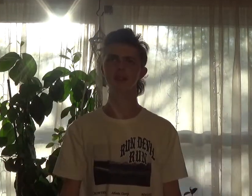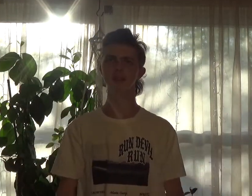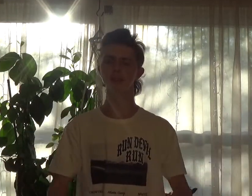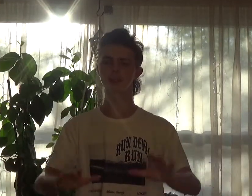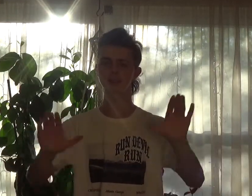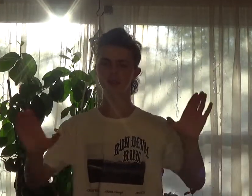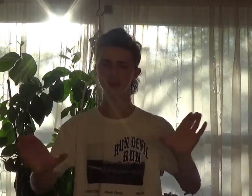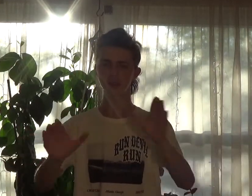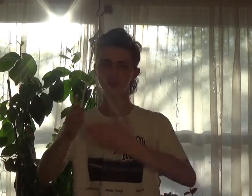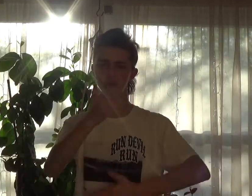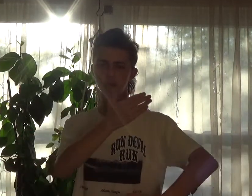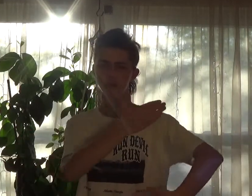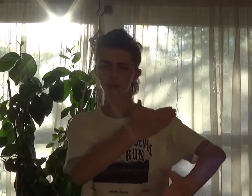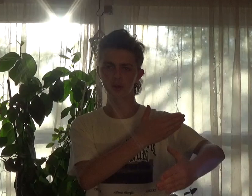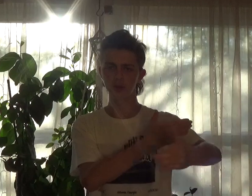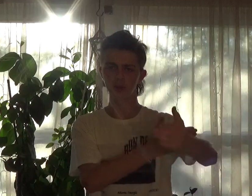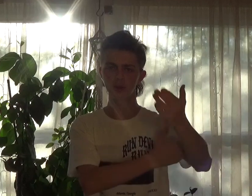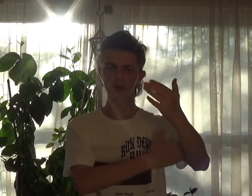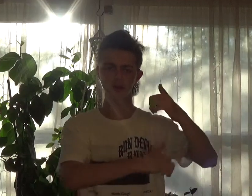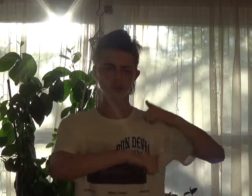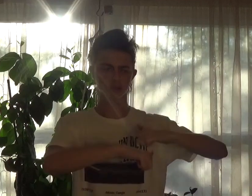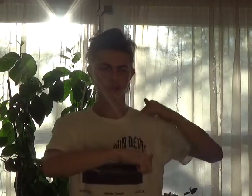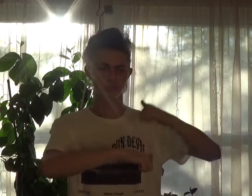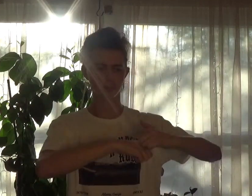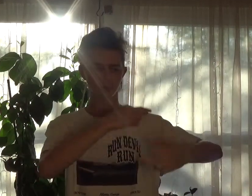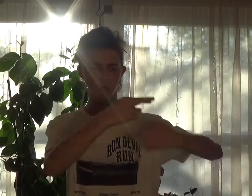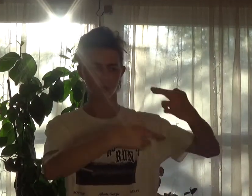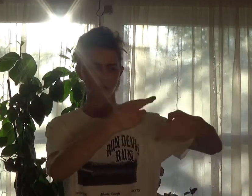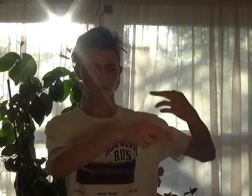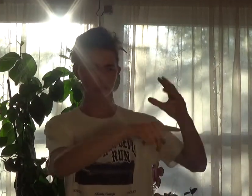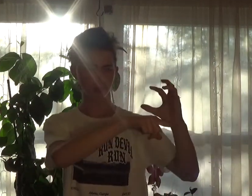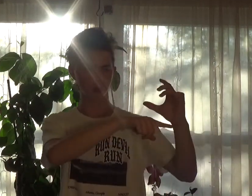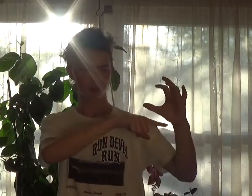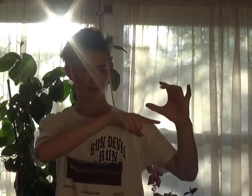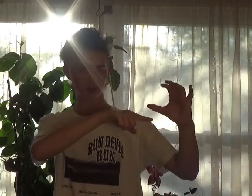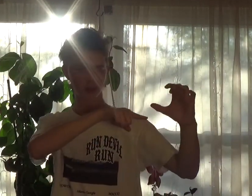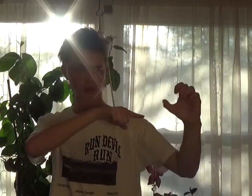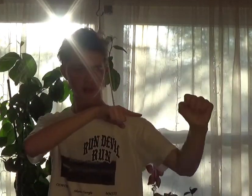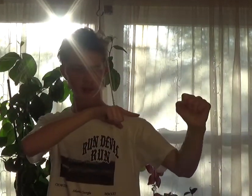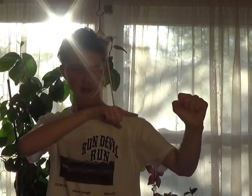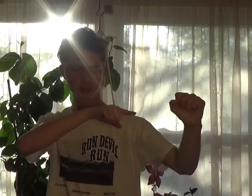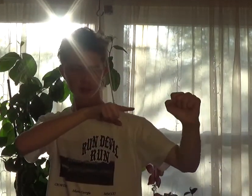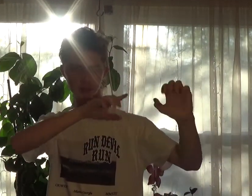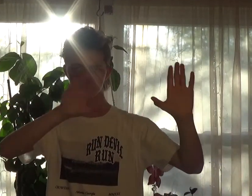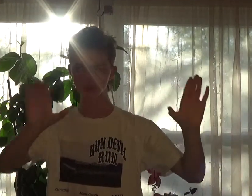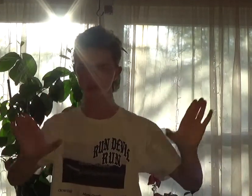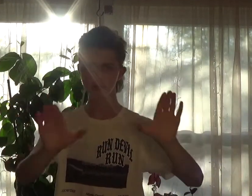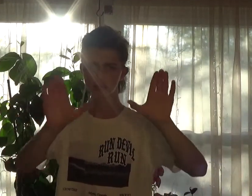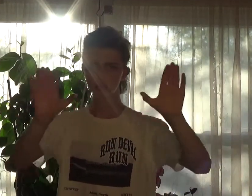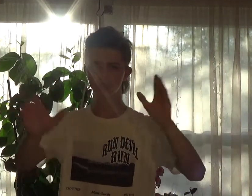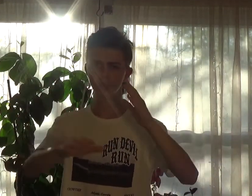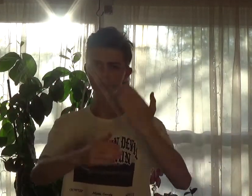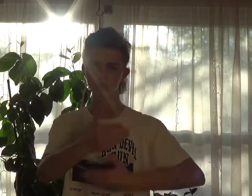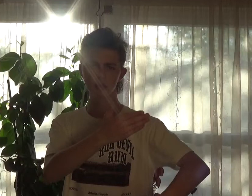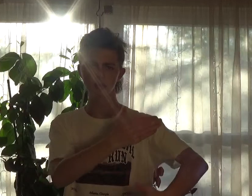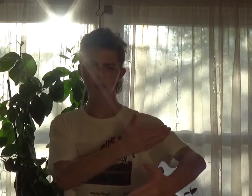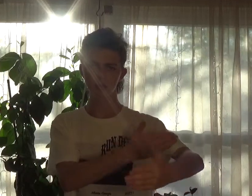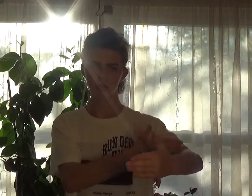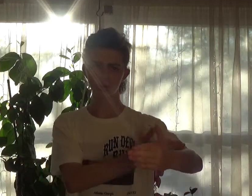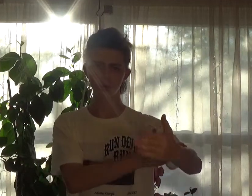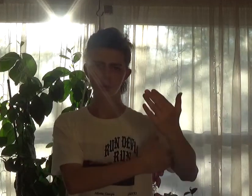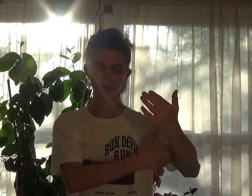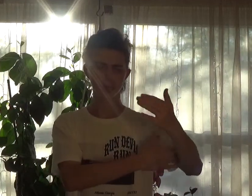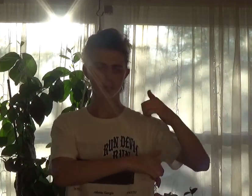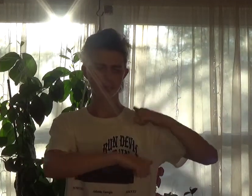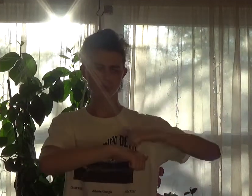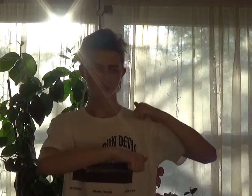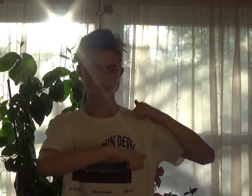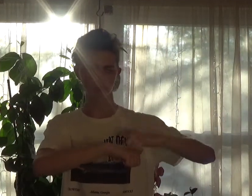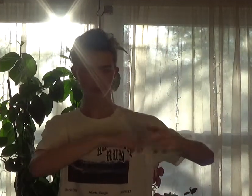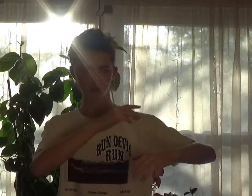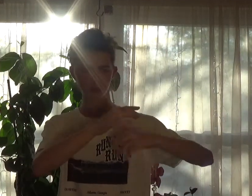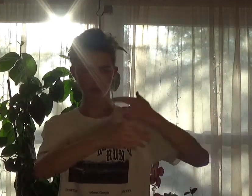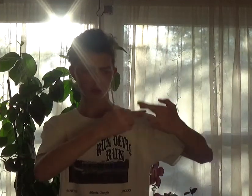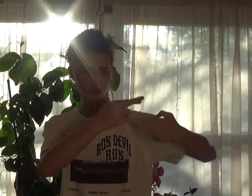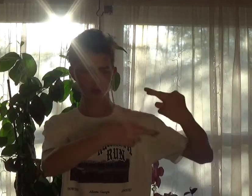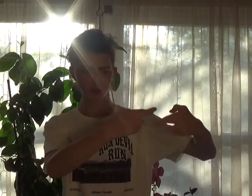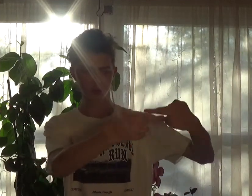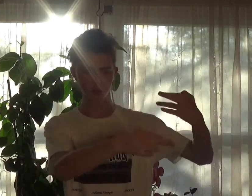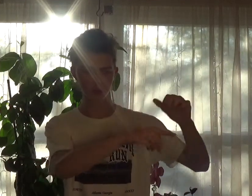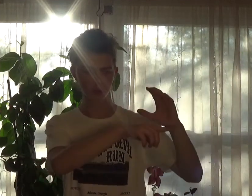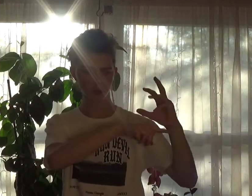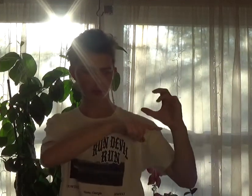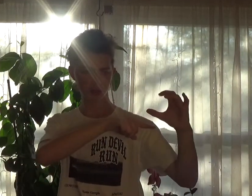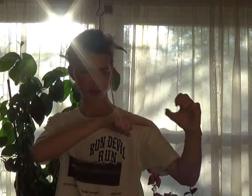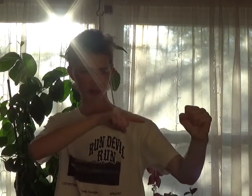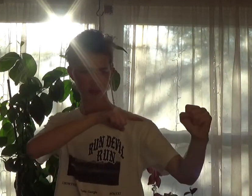Sunday morning, stone rolled away (2x)